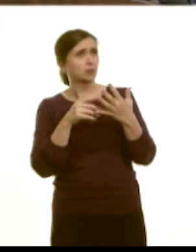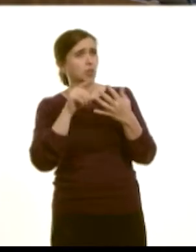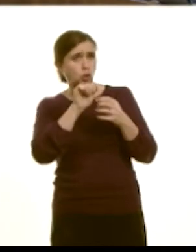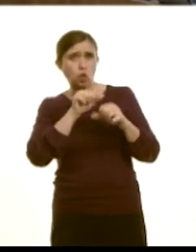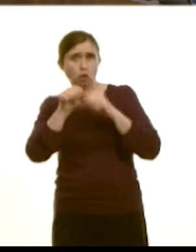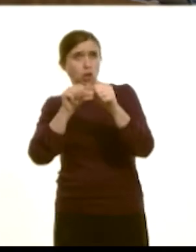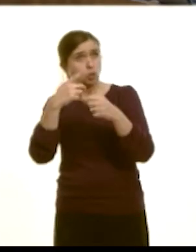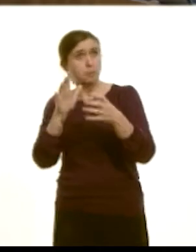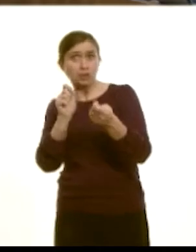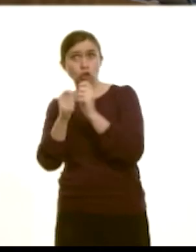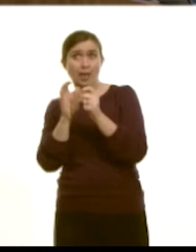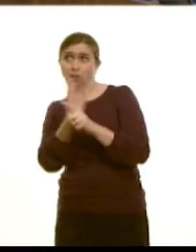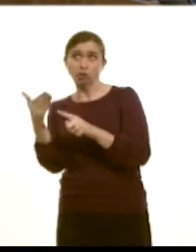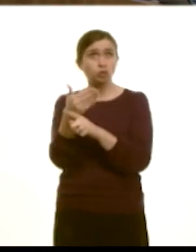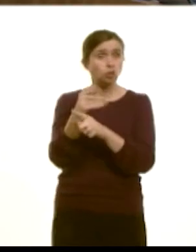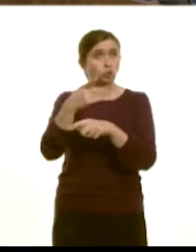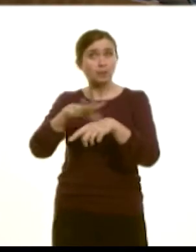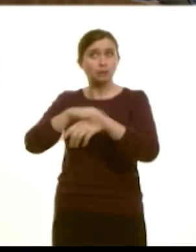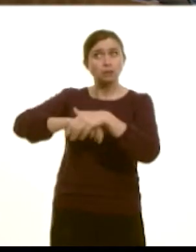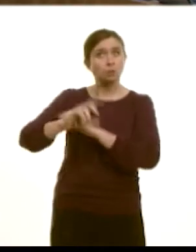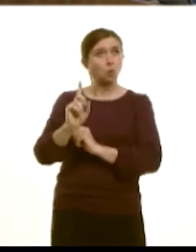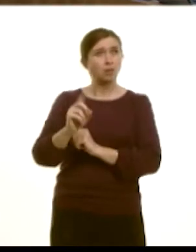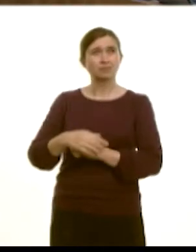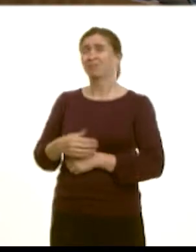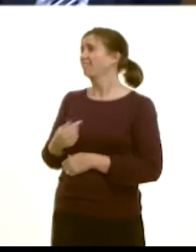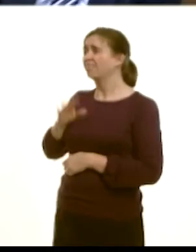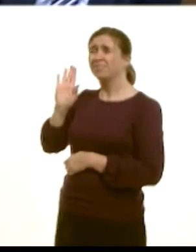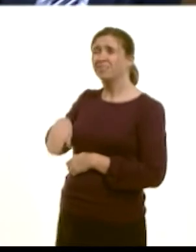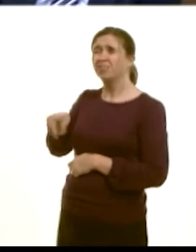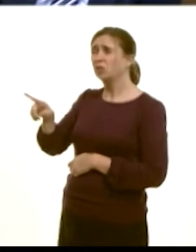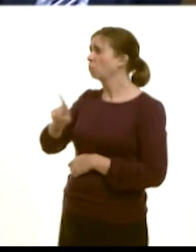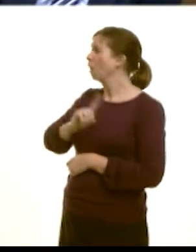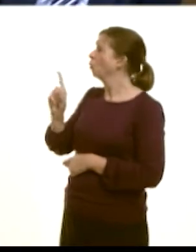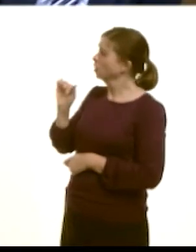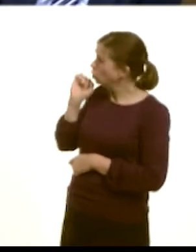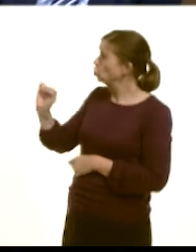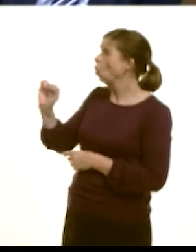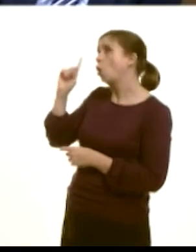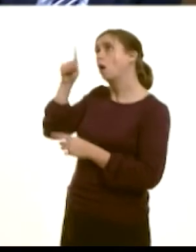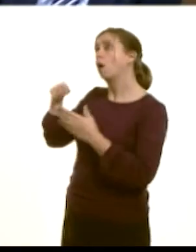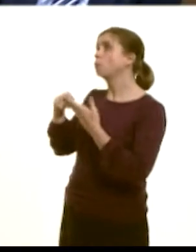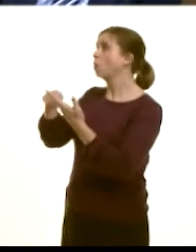Carwyn Jones: I would take that more seriously if I knew what his proposals actually were to deal with child poverty.